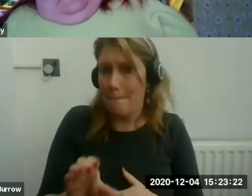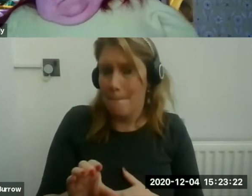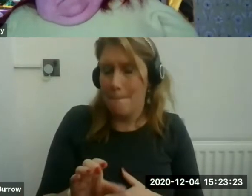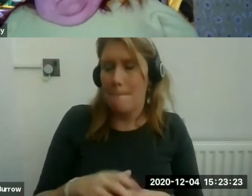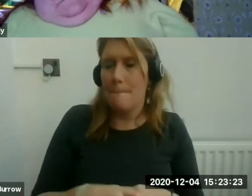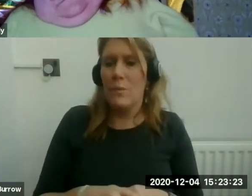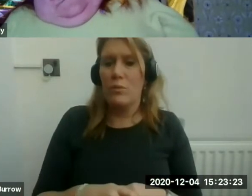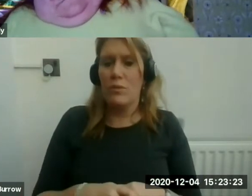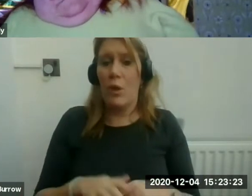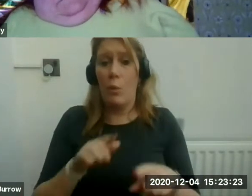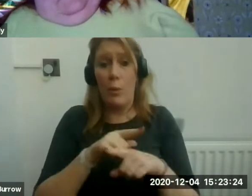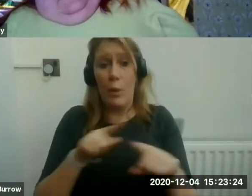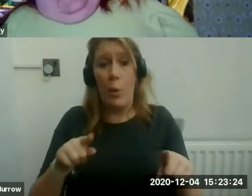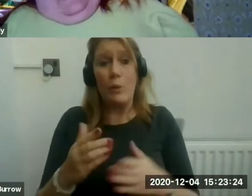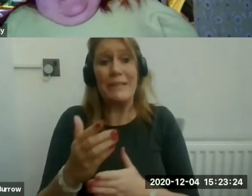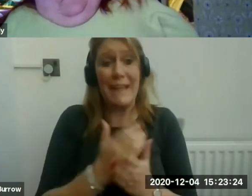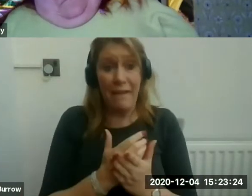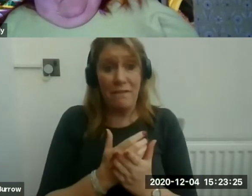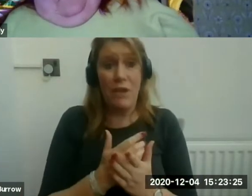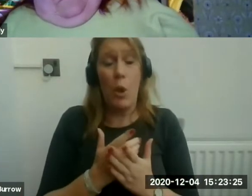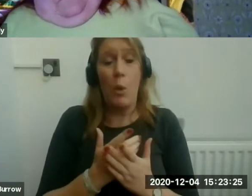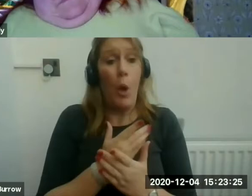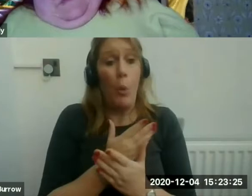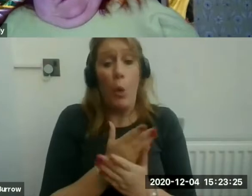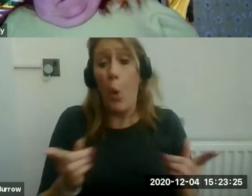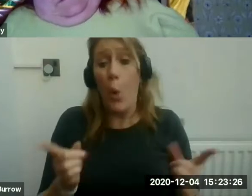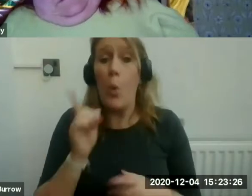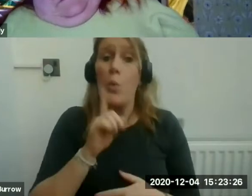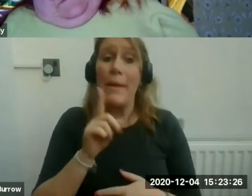who were shielding. That was an important